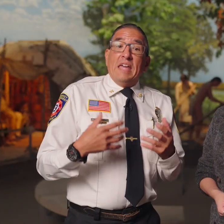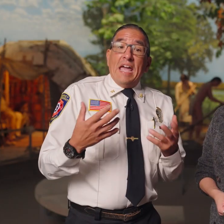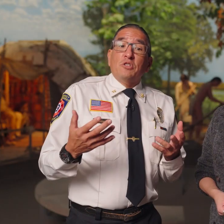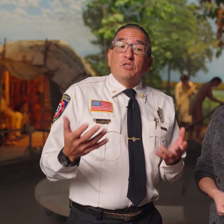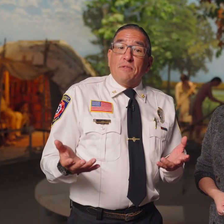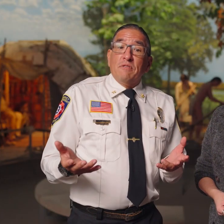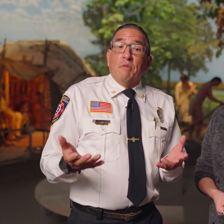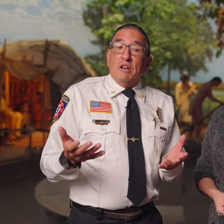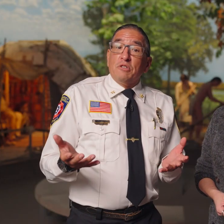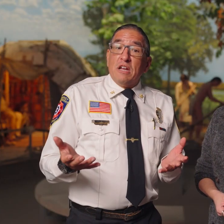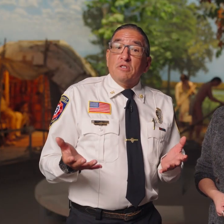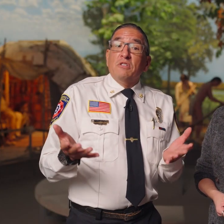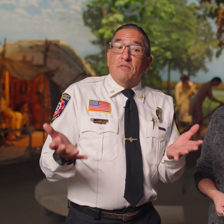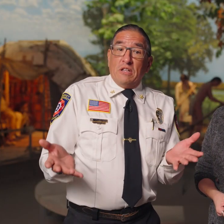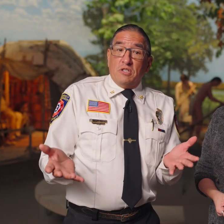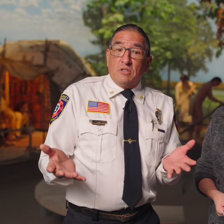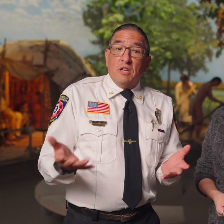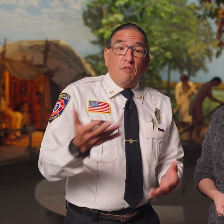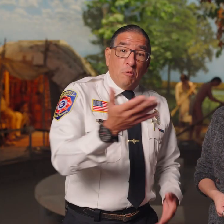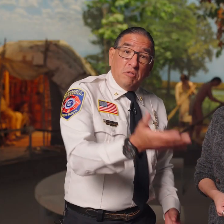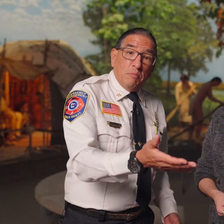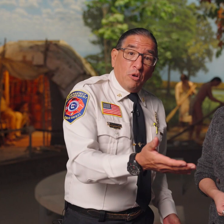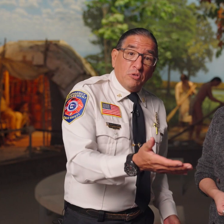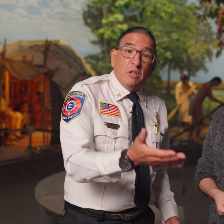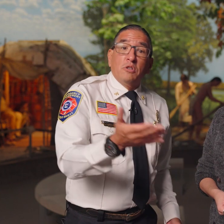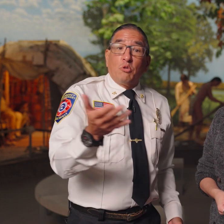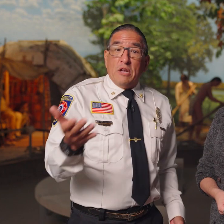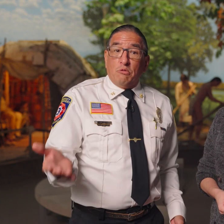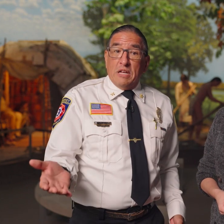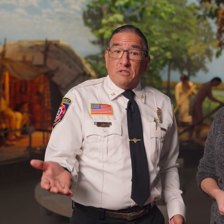The answer's different from reservation to villages, from pueblos to rancherias.